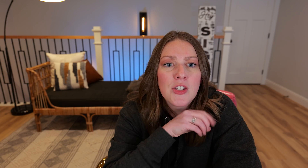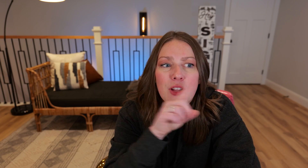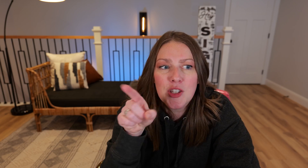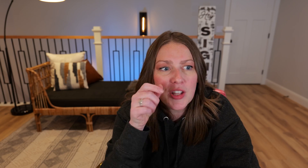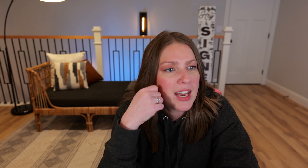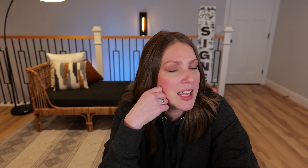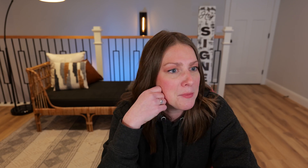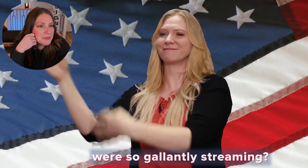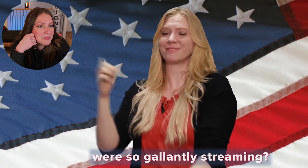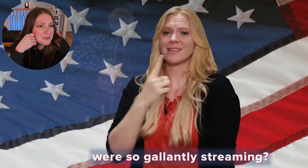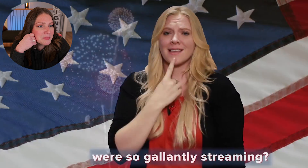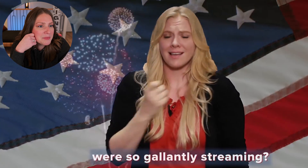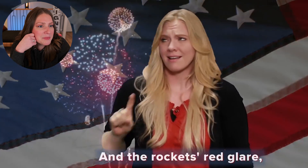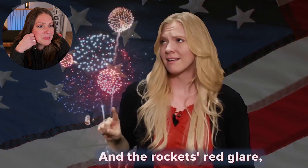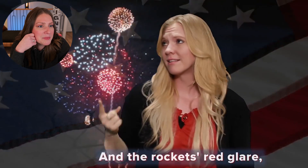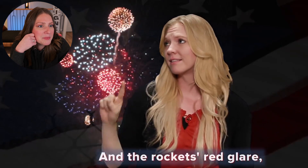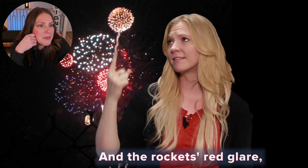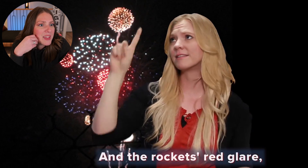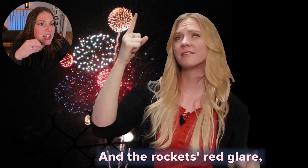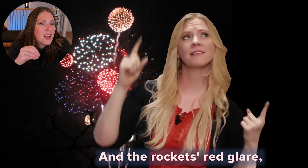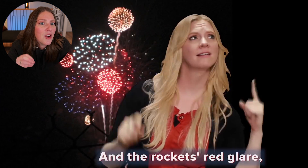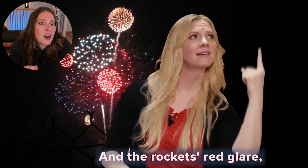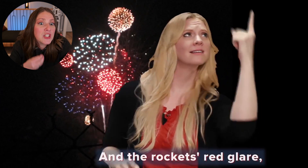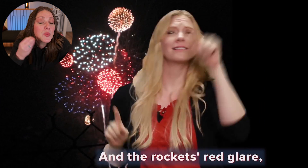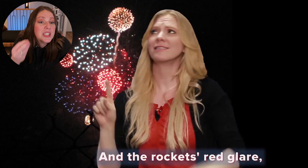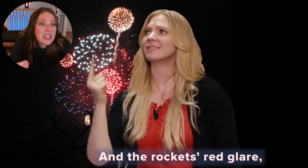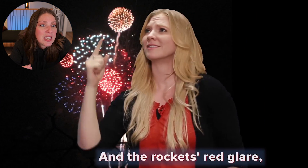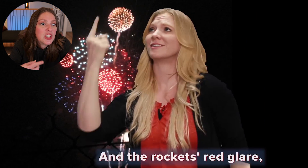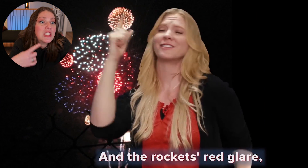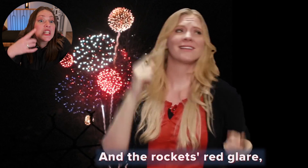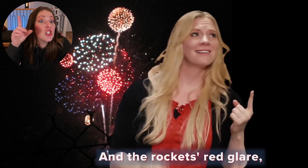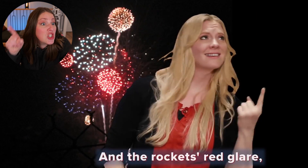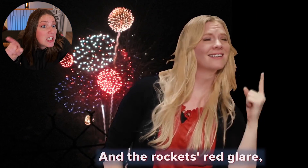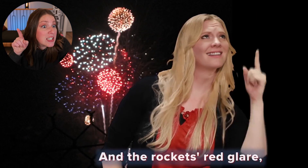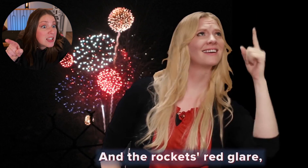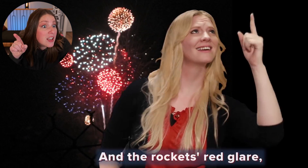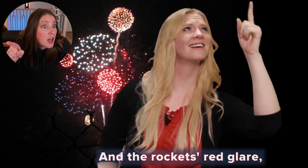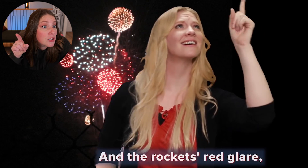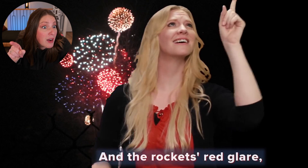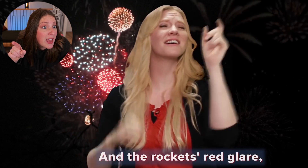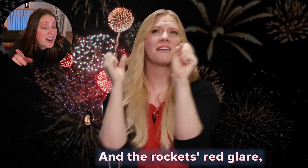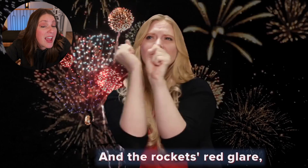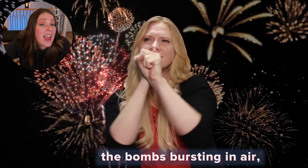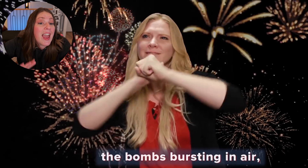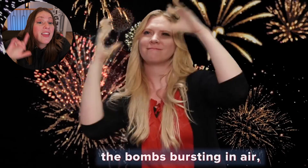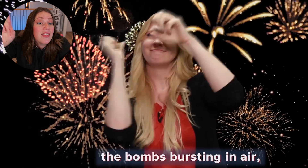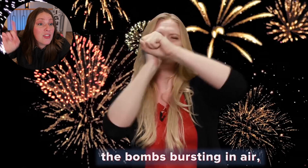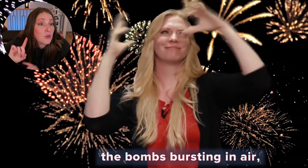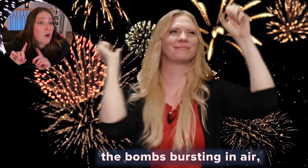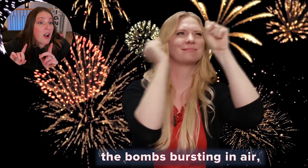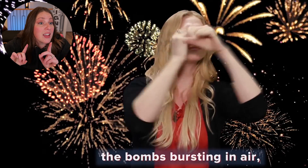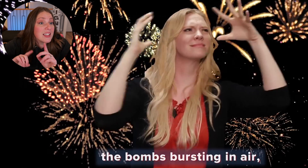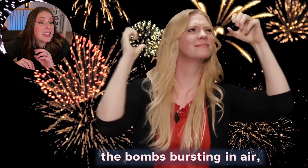So let's look at that again. All right. Do we see she she did the color red and then the rockets